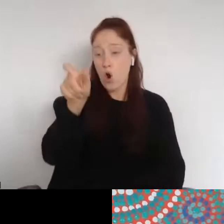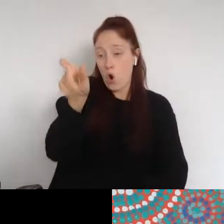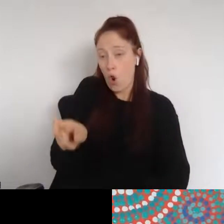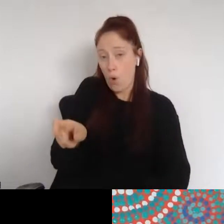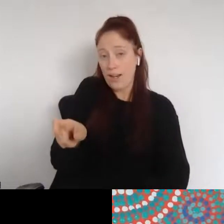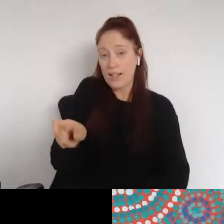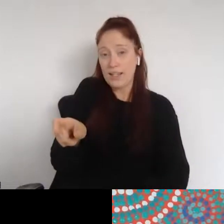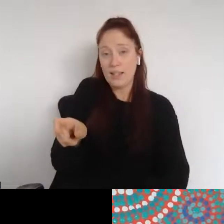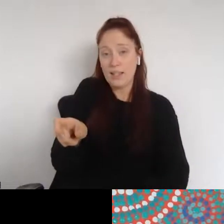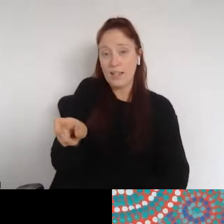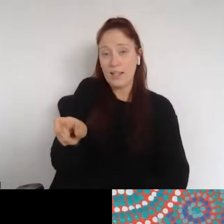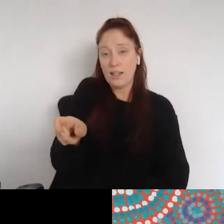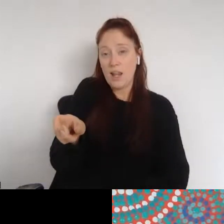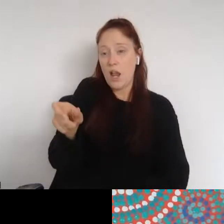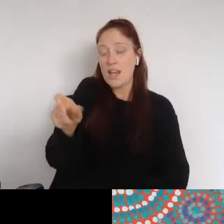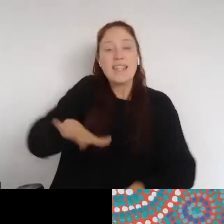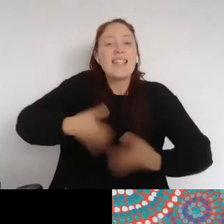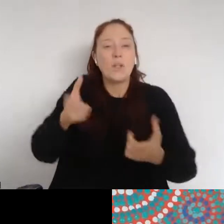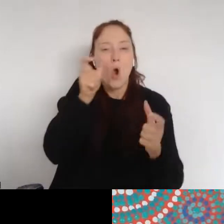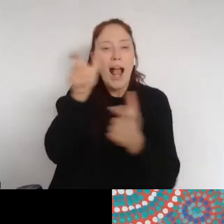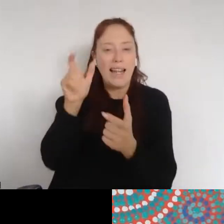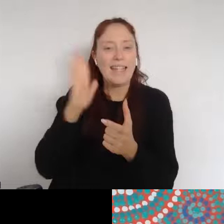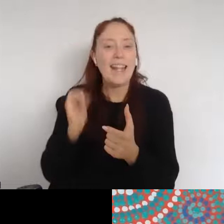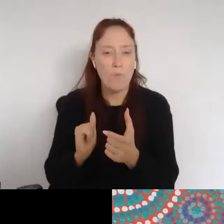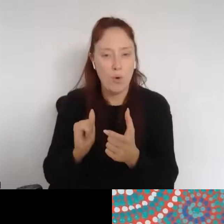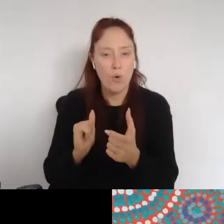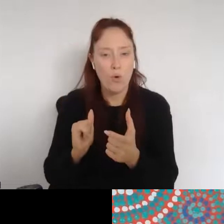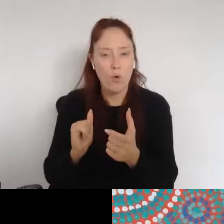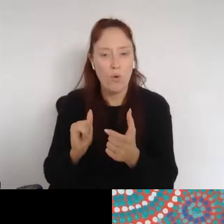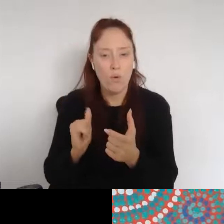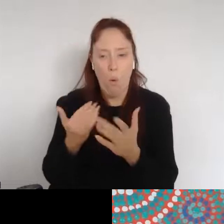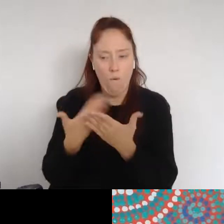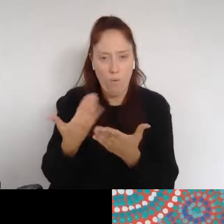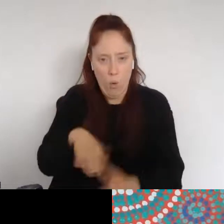be taken off a guardianship order, can we refer these clients to QAI?